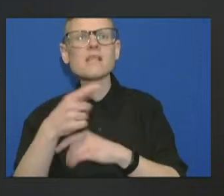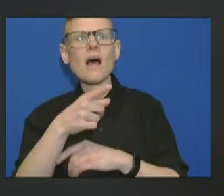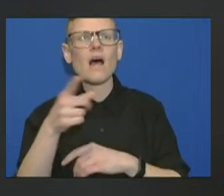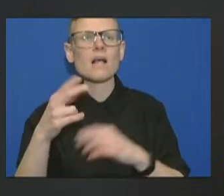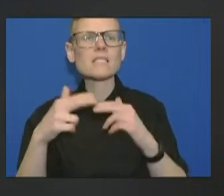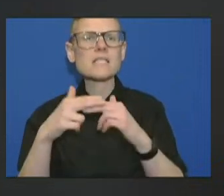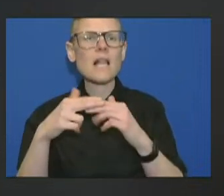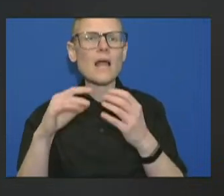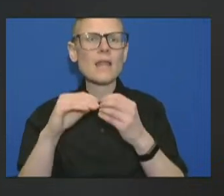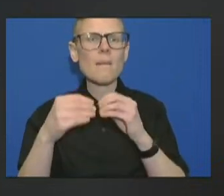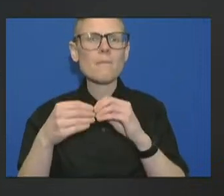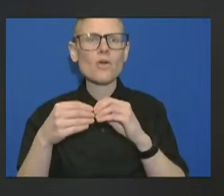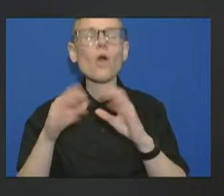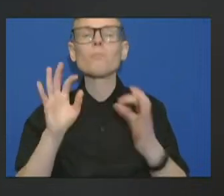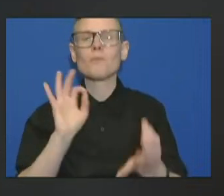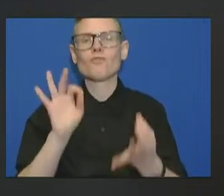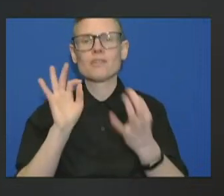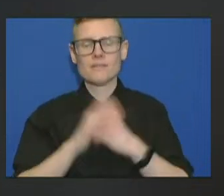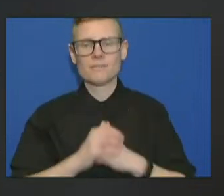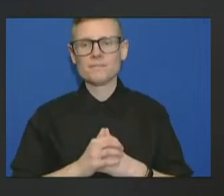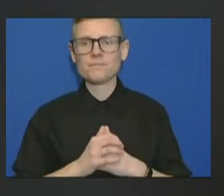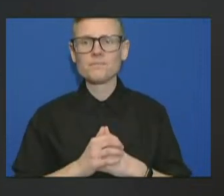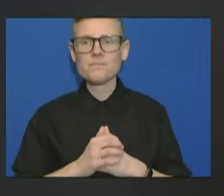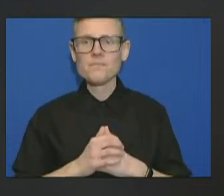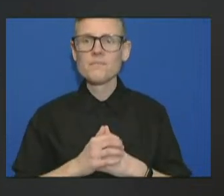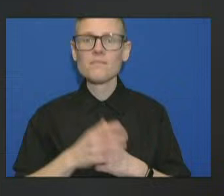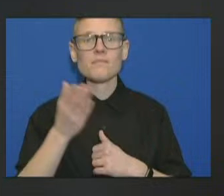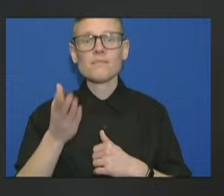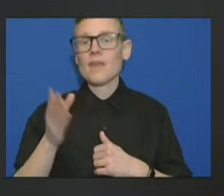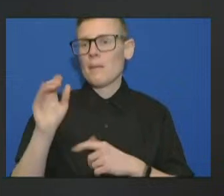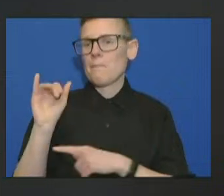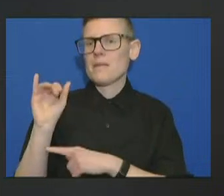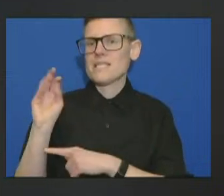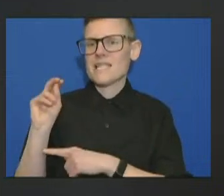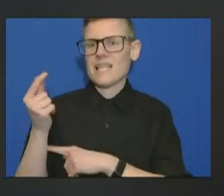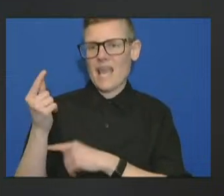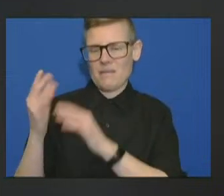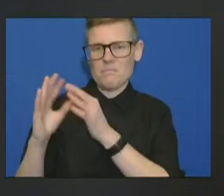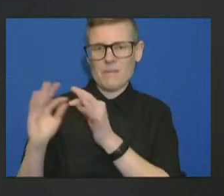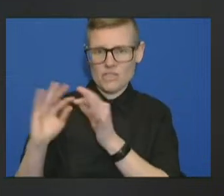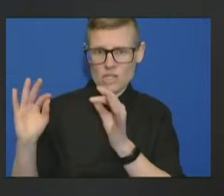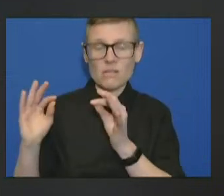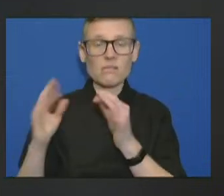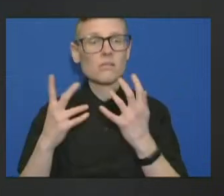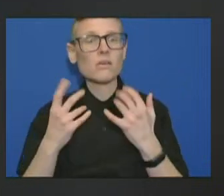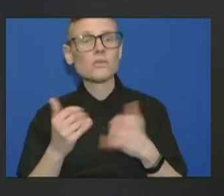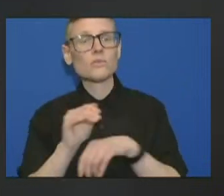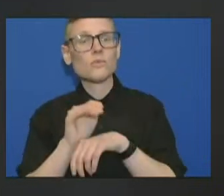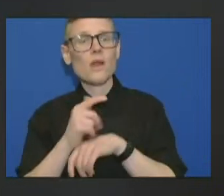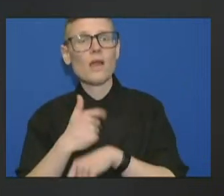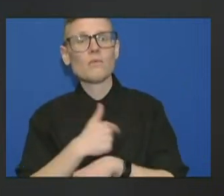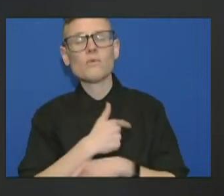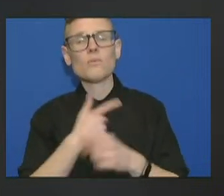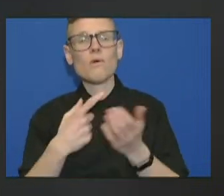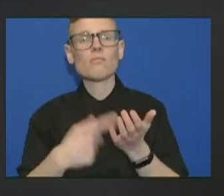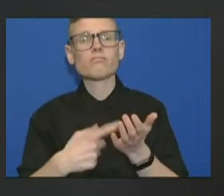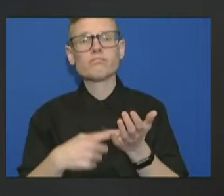board office. If we could advance to slide number. Thank